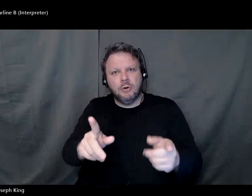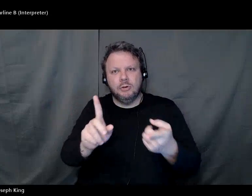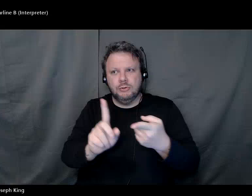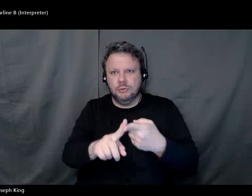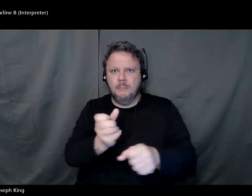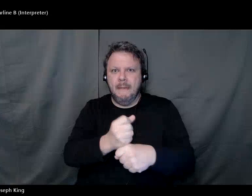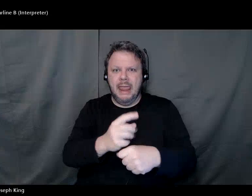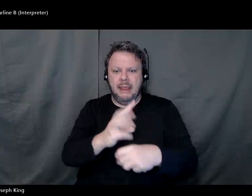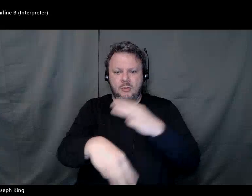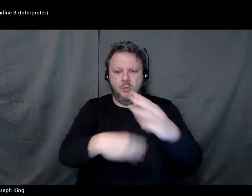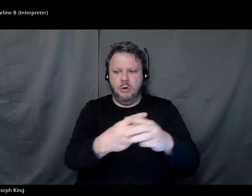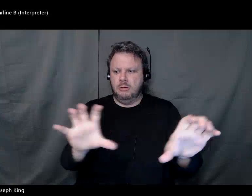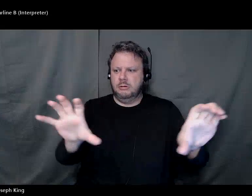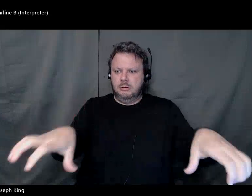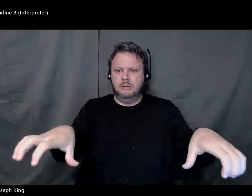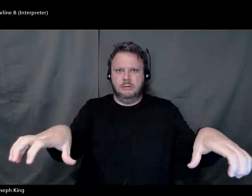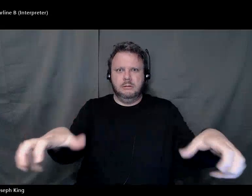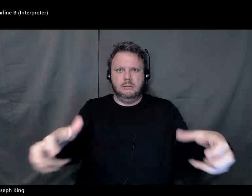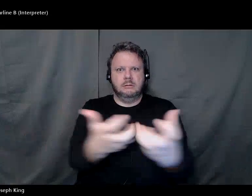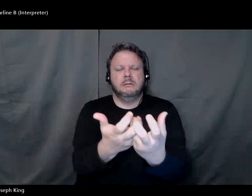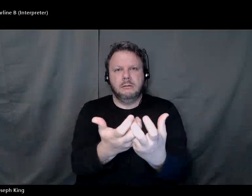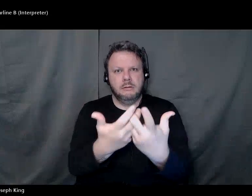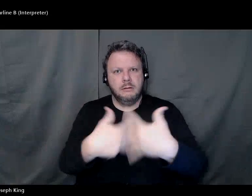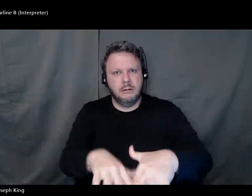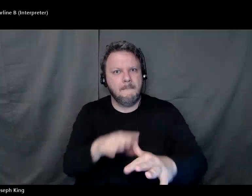opportunity right now to make those worlds work better. Why?